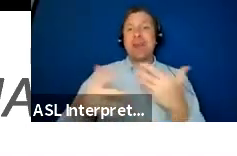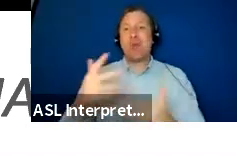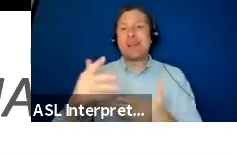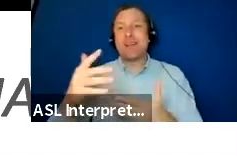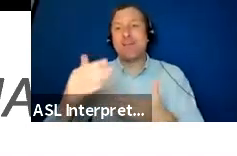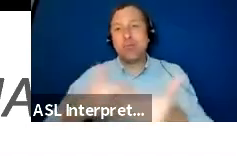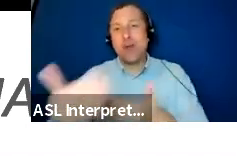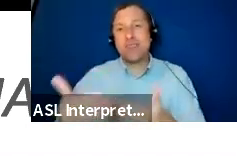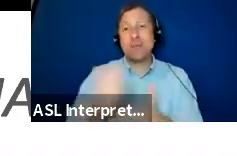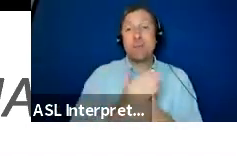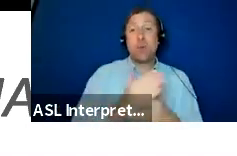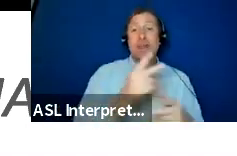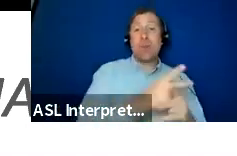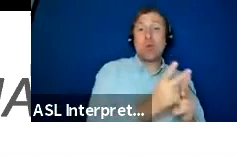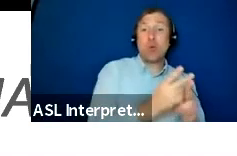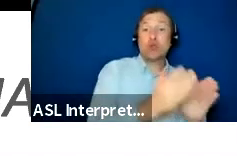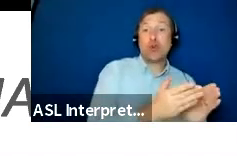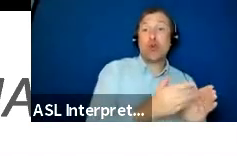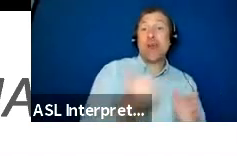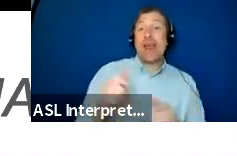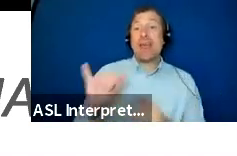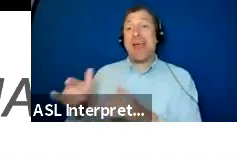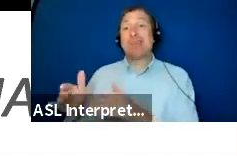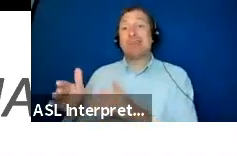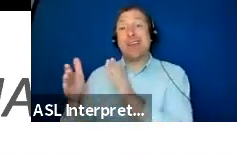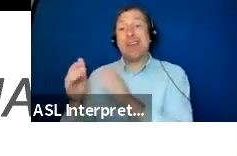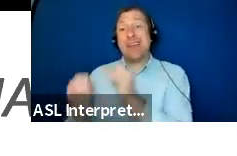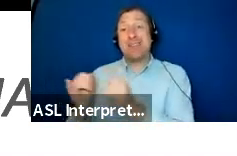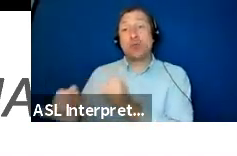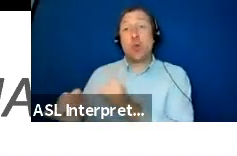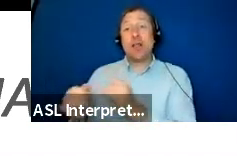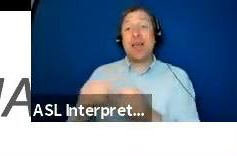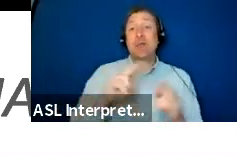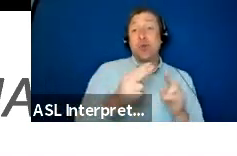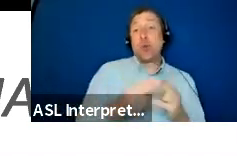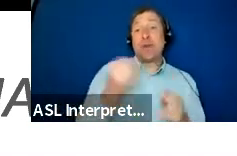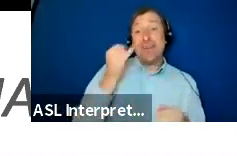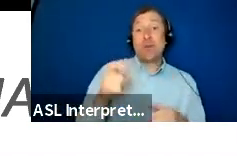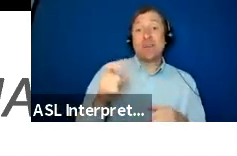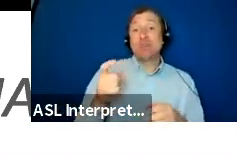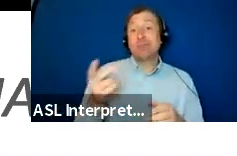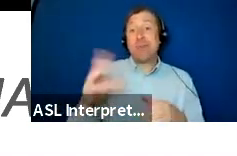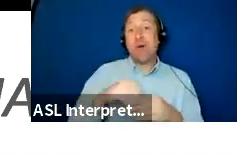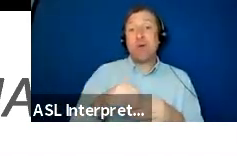between the producer and that individual and the union as appropriate. And I do want to be clear, no one's going to be exempted